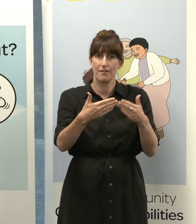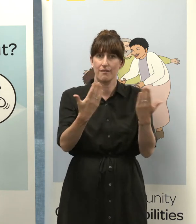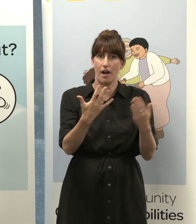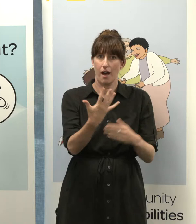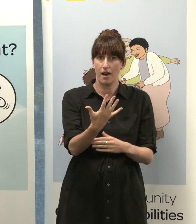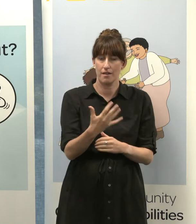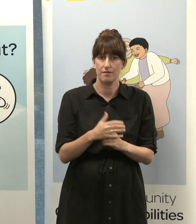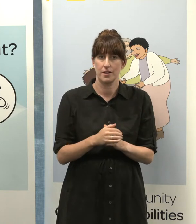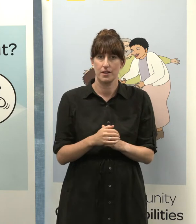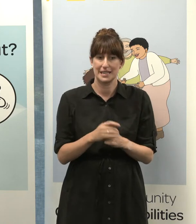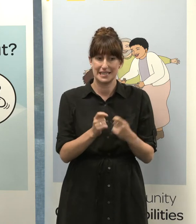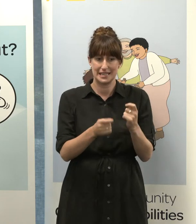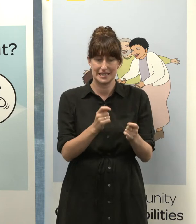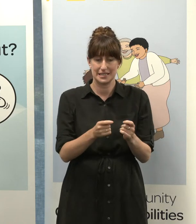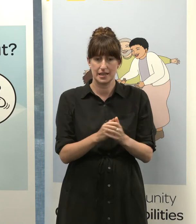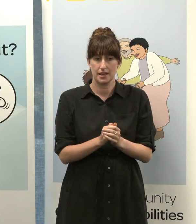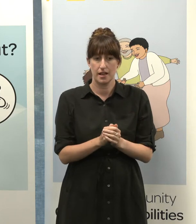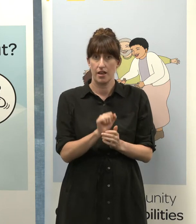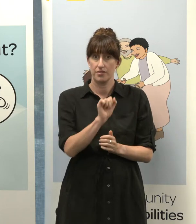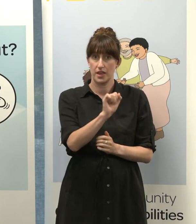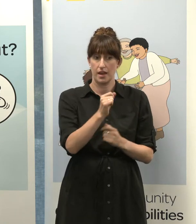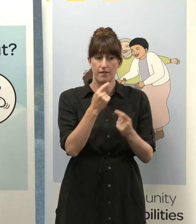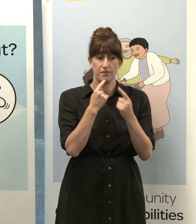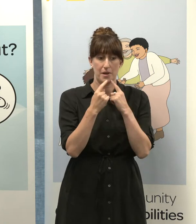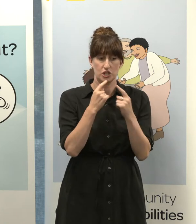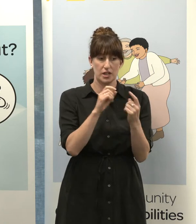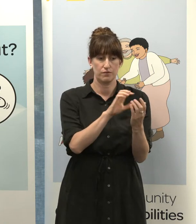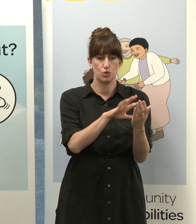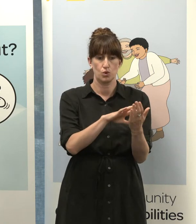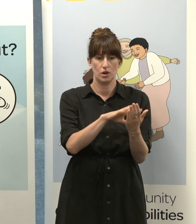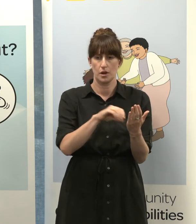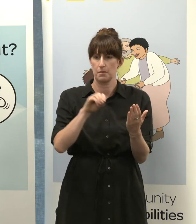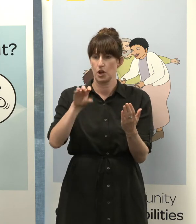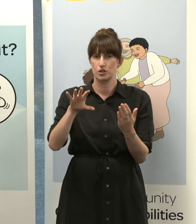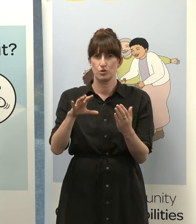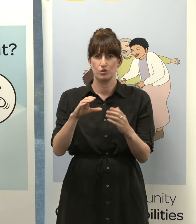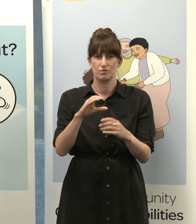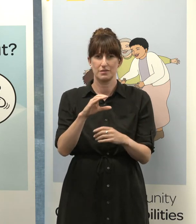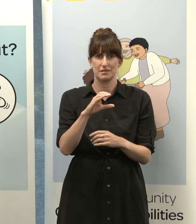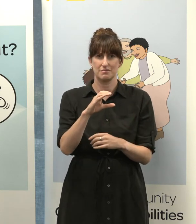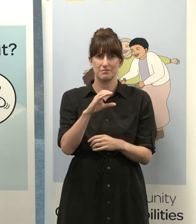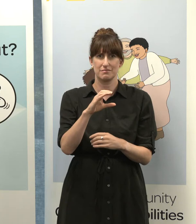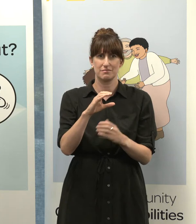checks, making sure on day five they have proper testing reviews done.